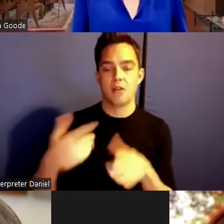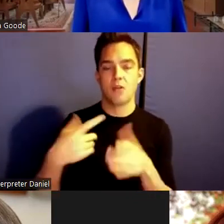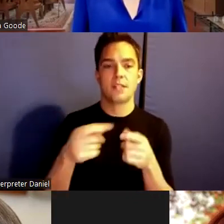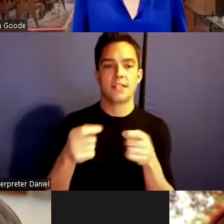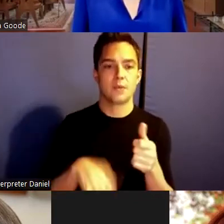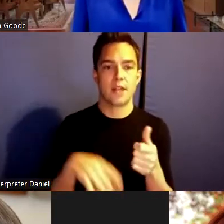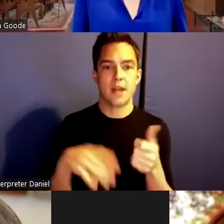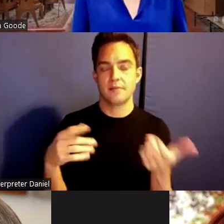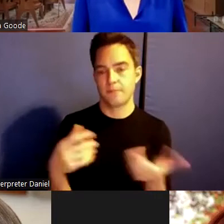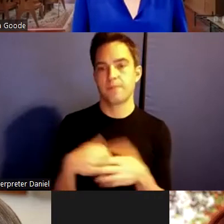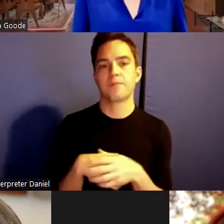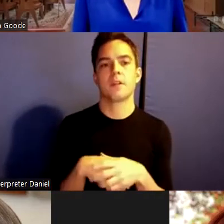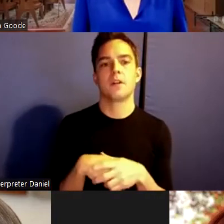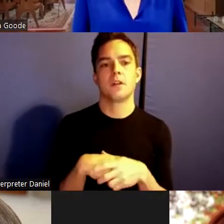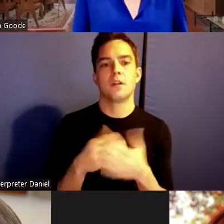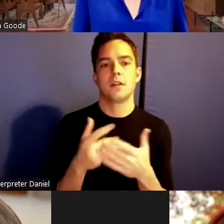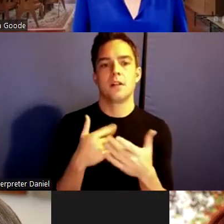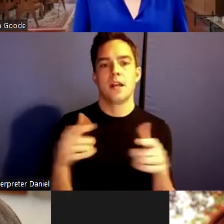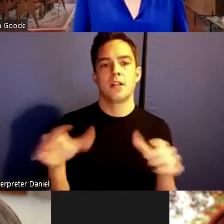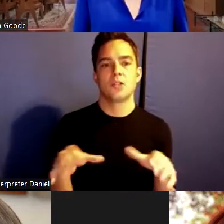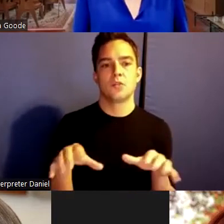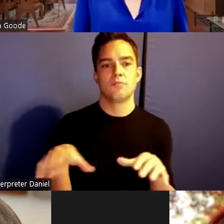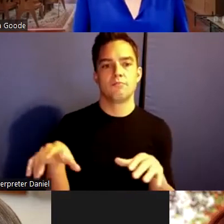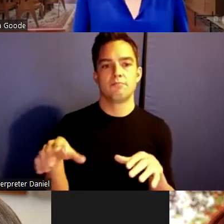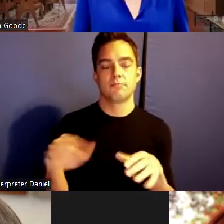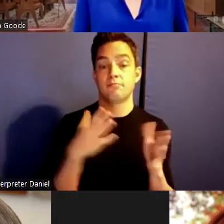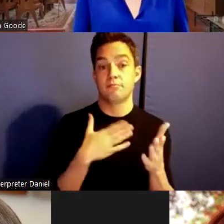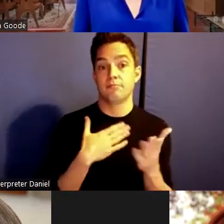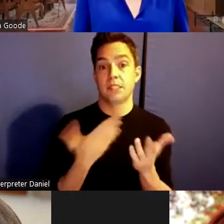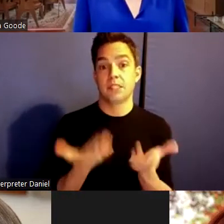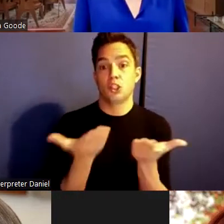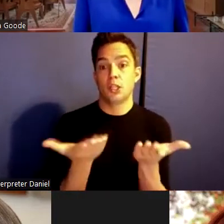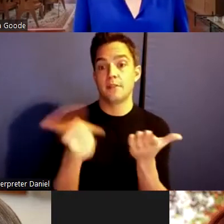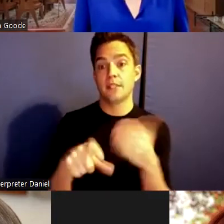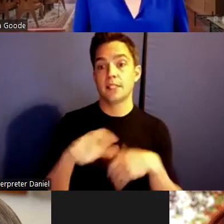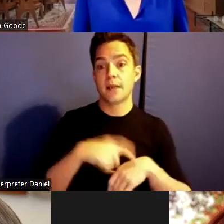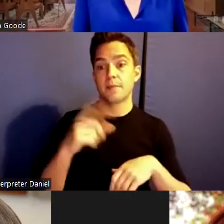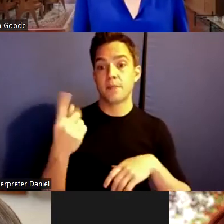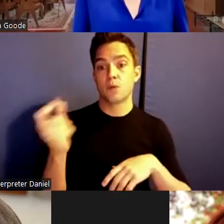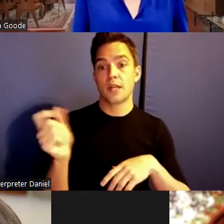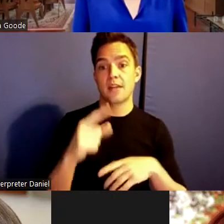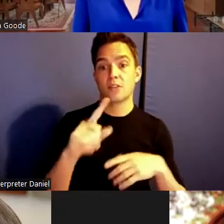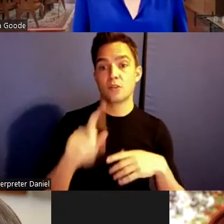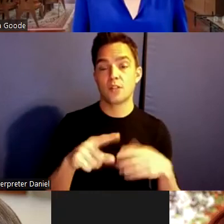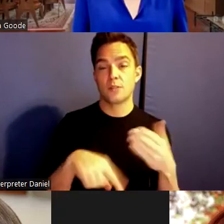And the thing I do what do you do? Here's my suggestion was about anytime somebody asked a question about people with IDD